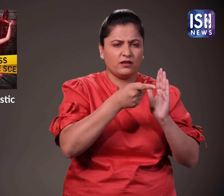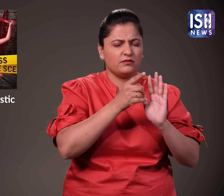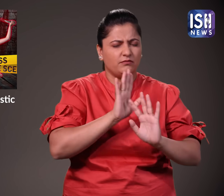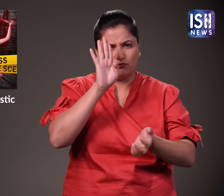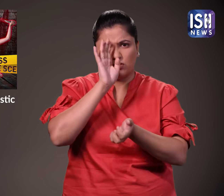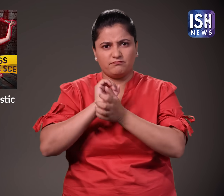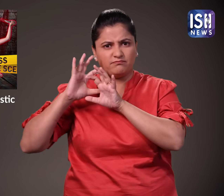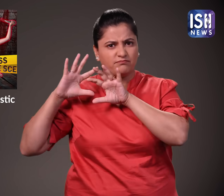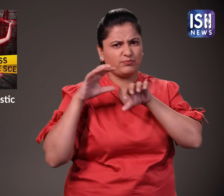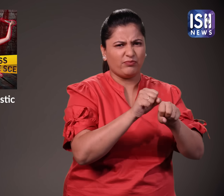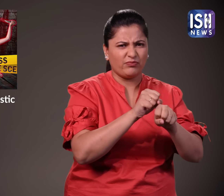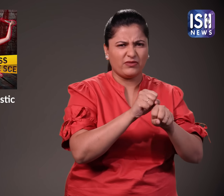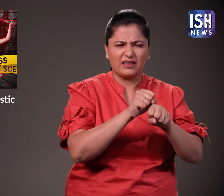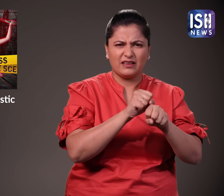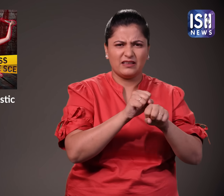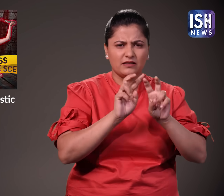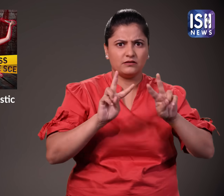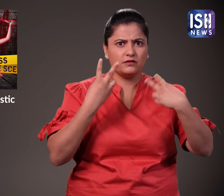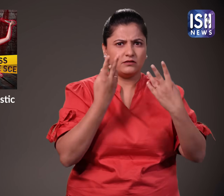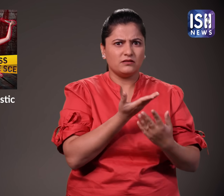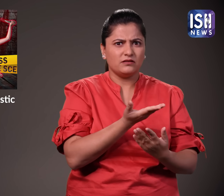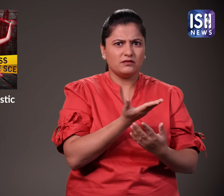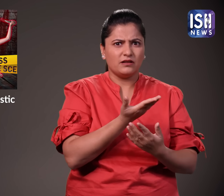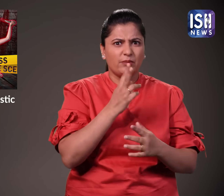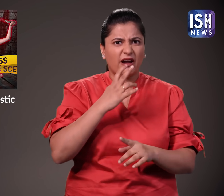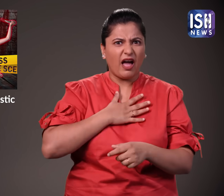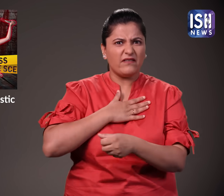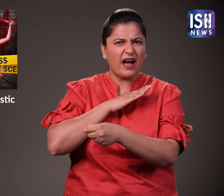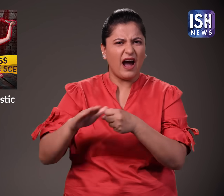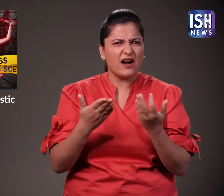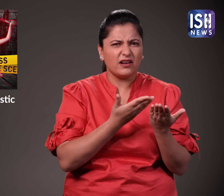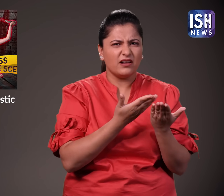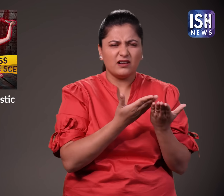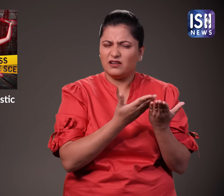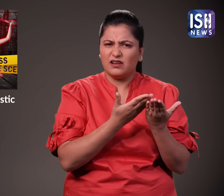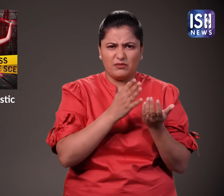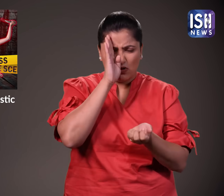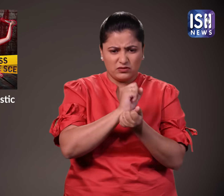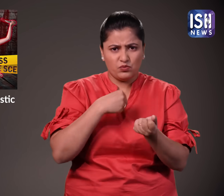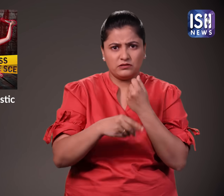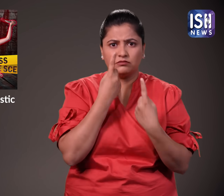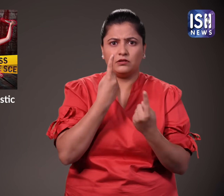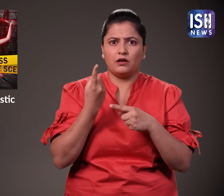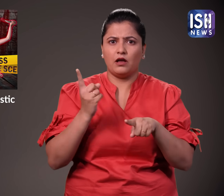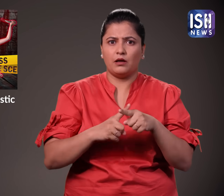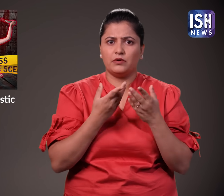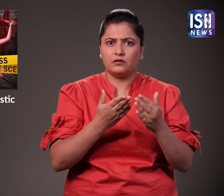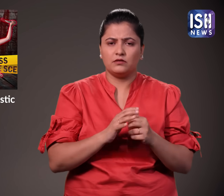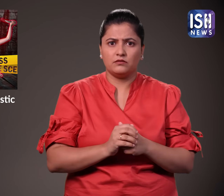The police have arrested them. This is so bizarre. How can you bury someone who is alive! Investigation is underway.